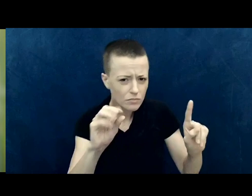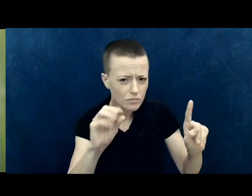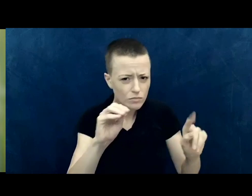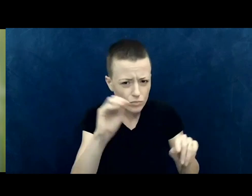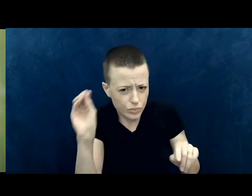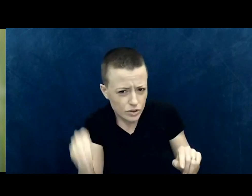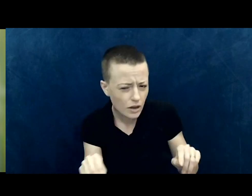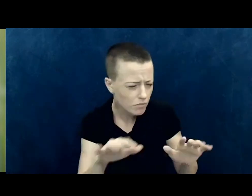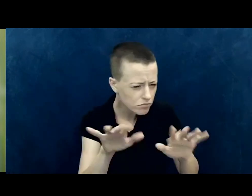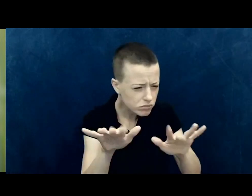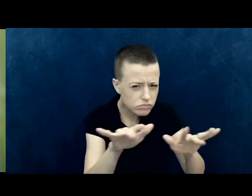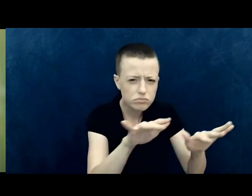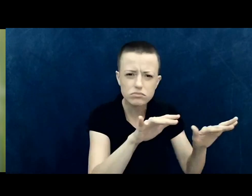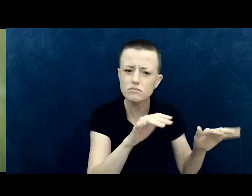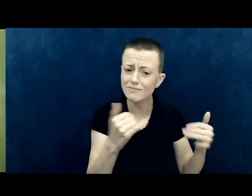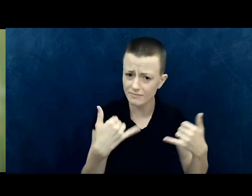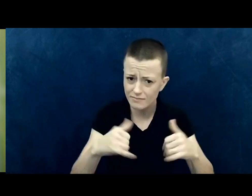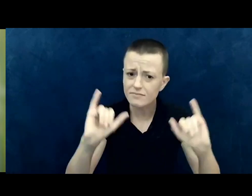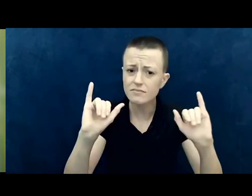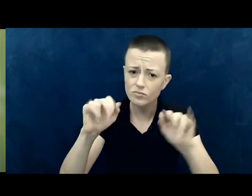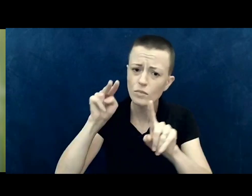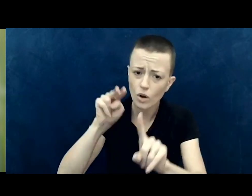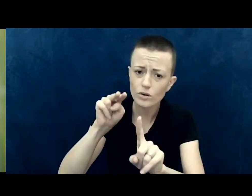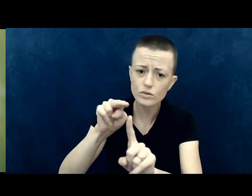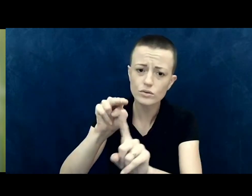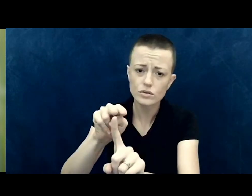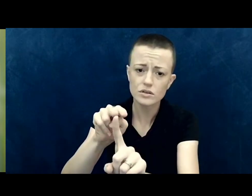to make sure the vaccines work and to watch for side effects.